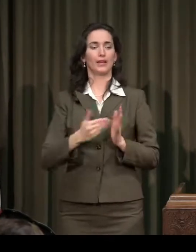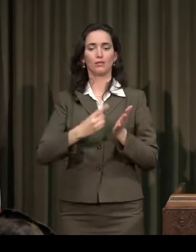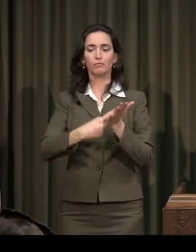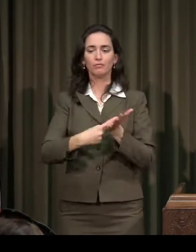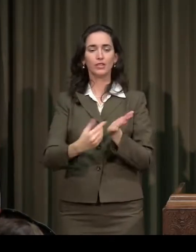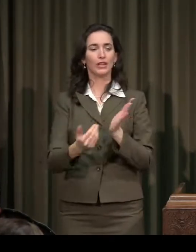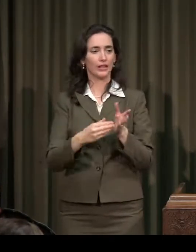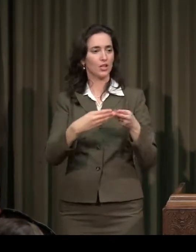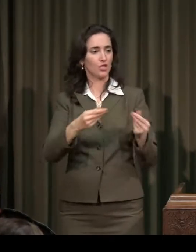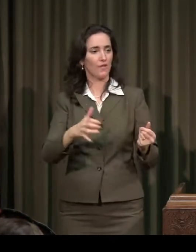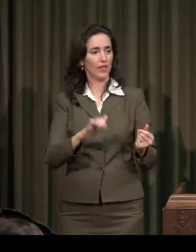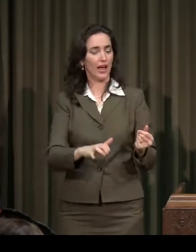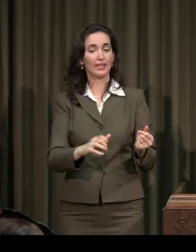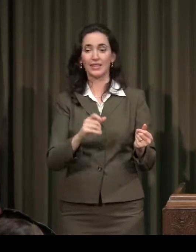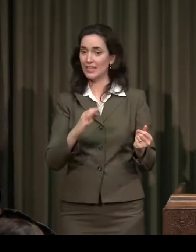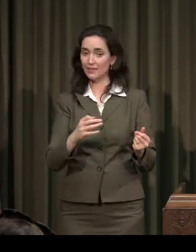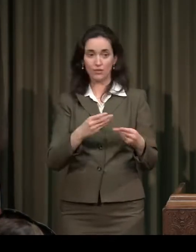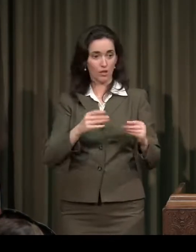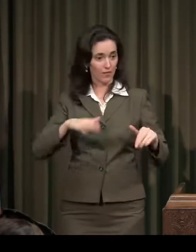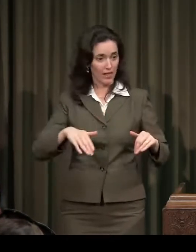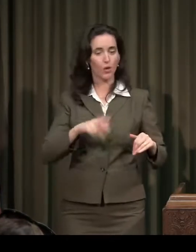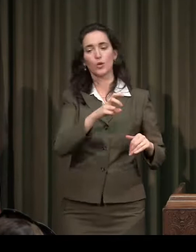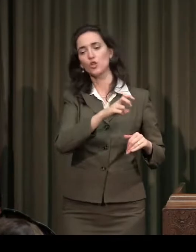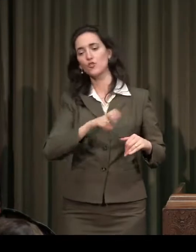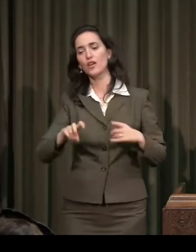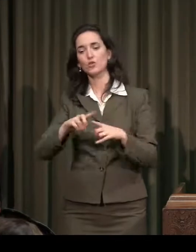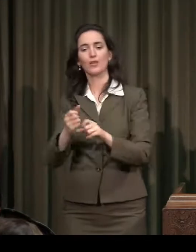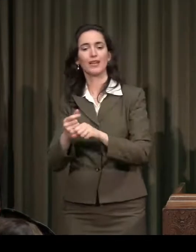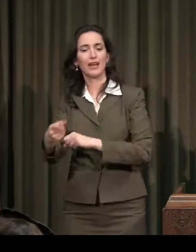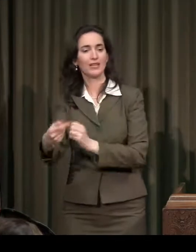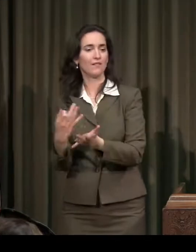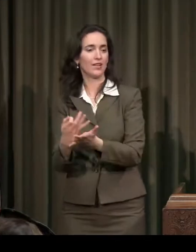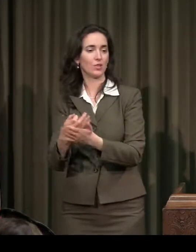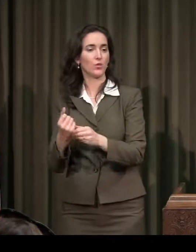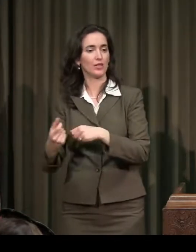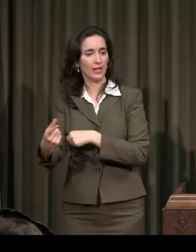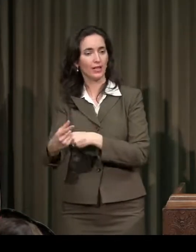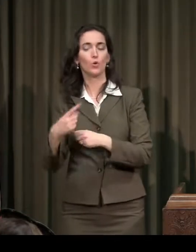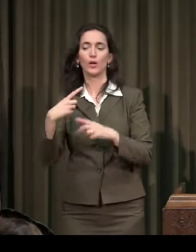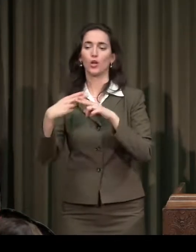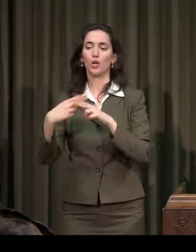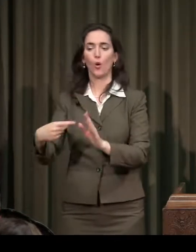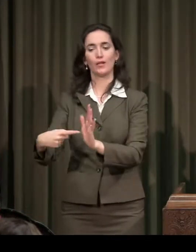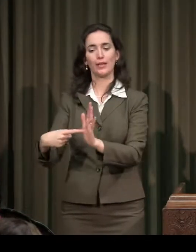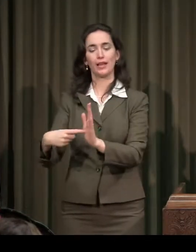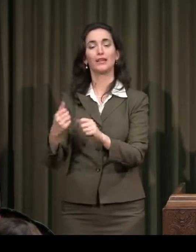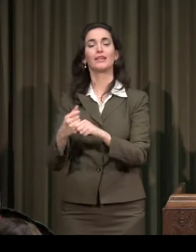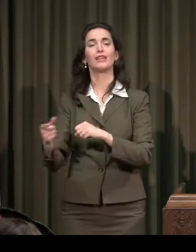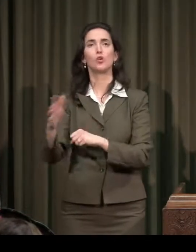forward into the next fiscal year and be declared debt and sometime around next October or November I'm sorry November or